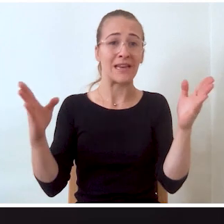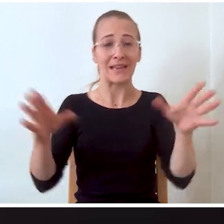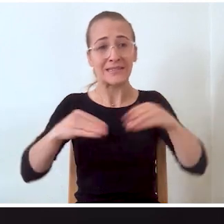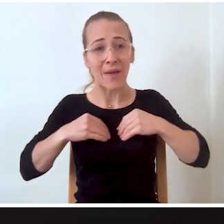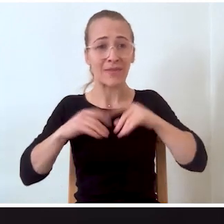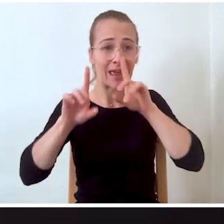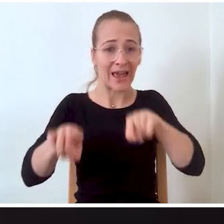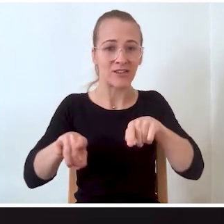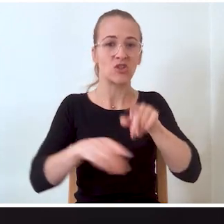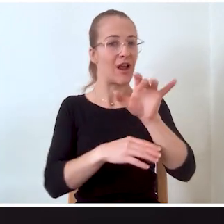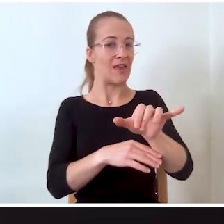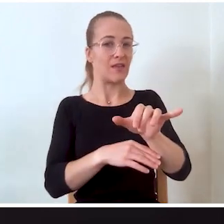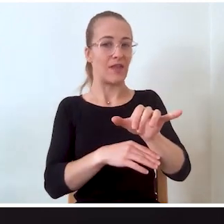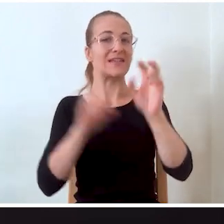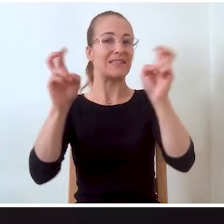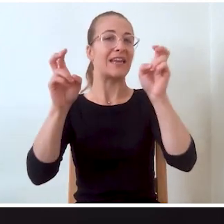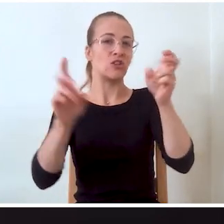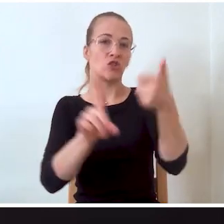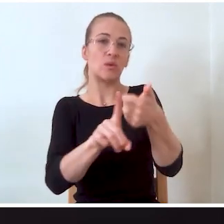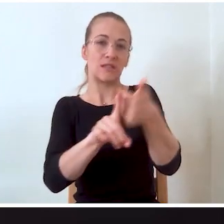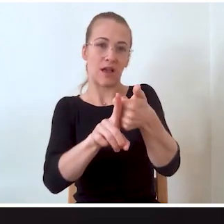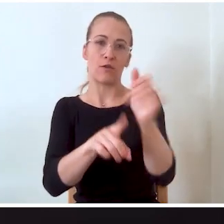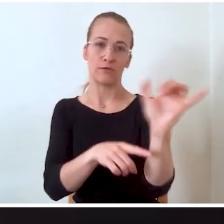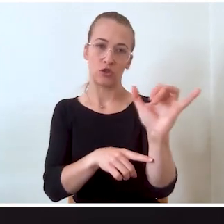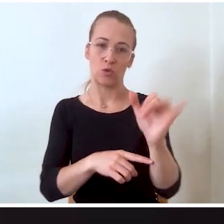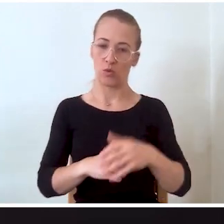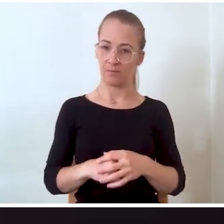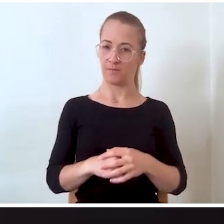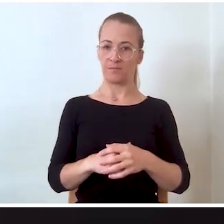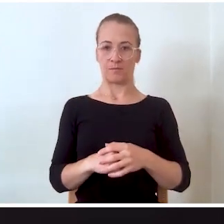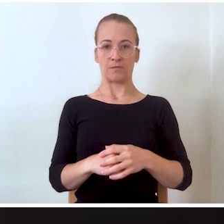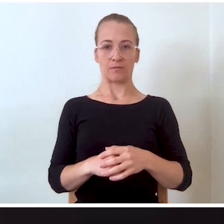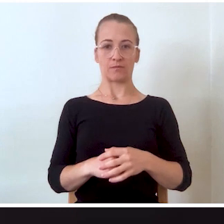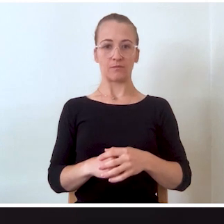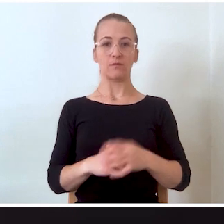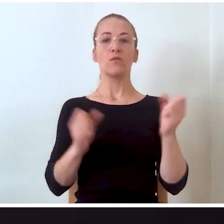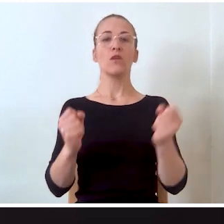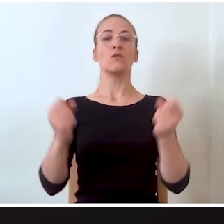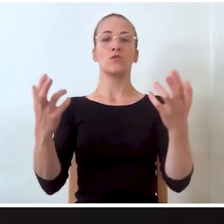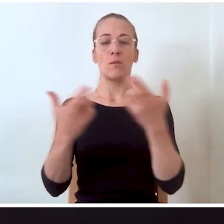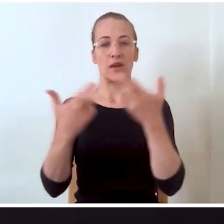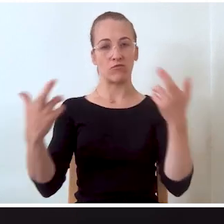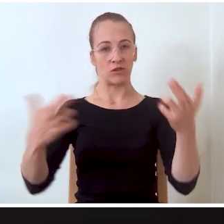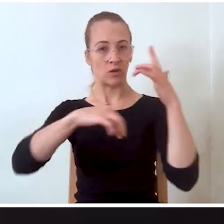I feel like that is another issue in and of itself. And there are so many resources out there,